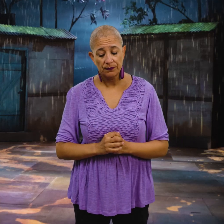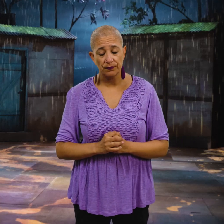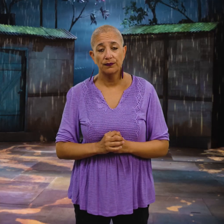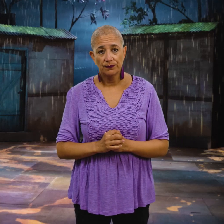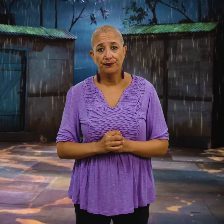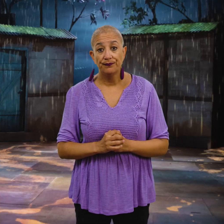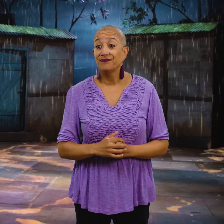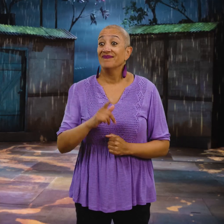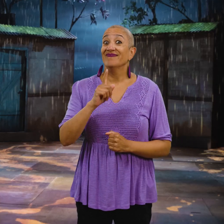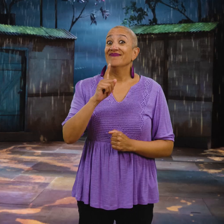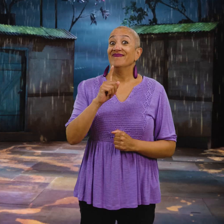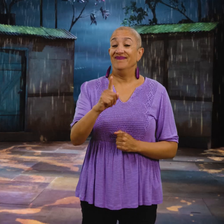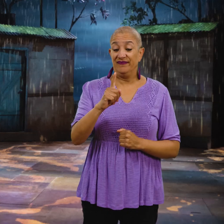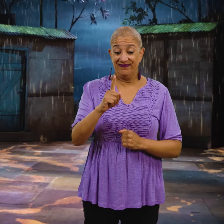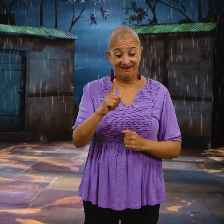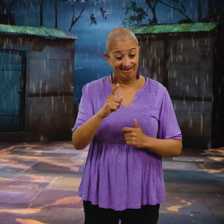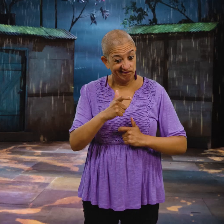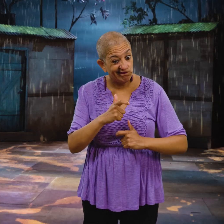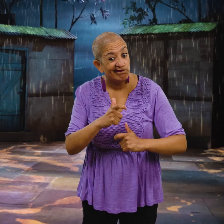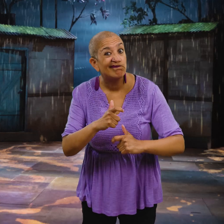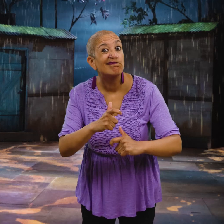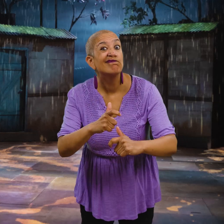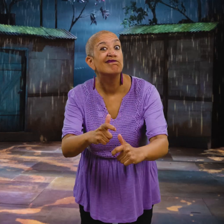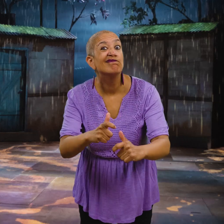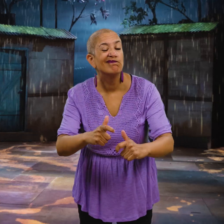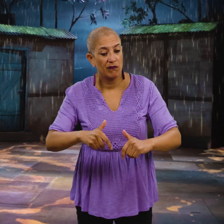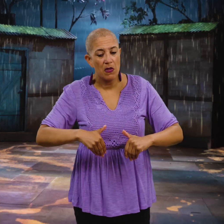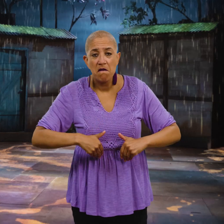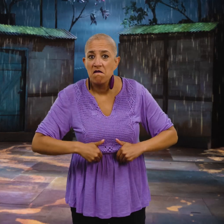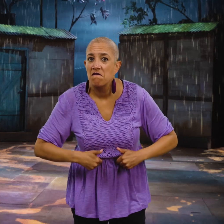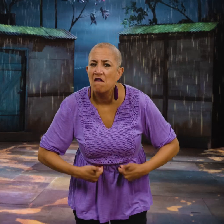As the famine deepens, the family's crops begin to fail completely.